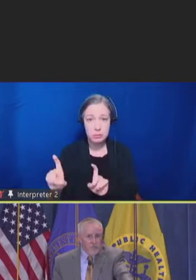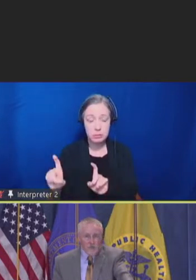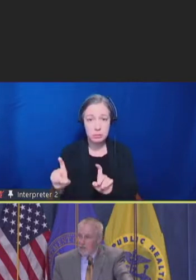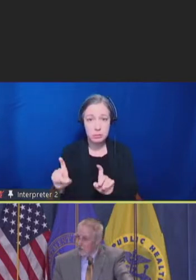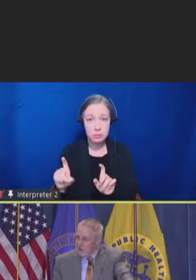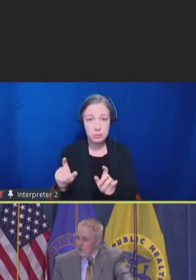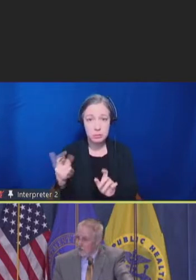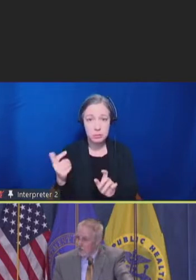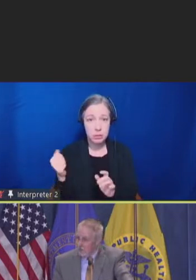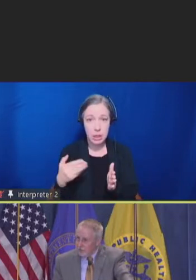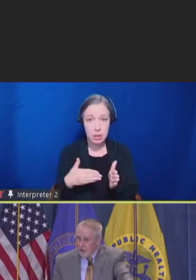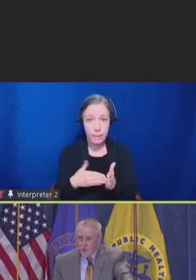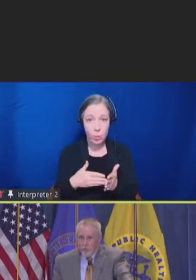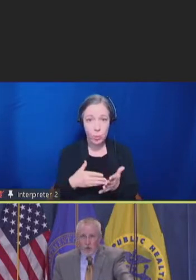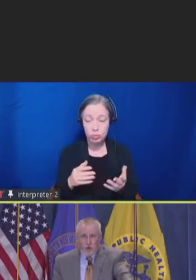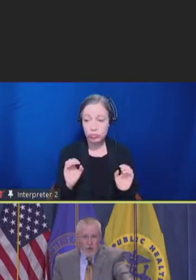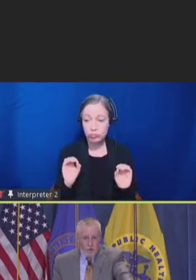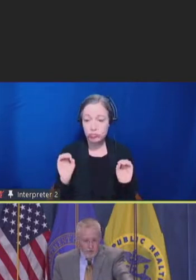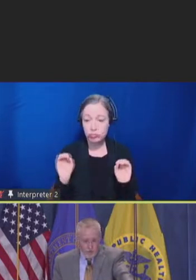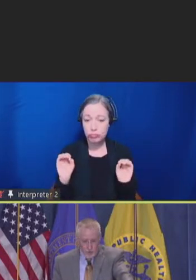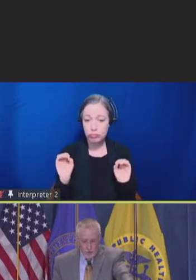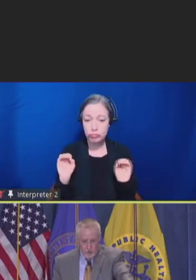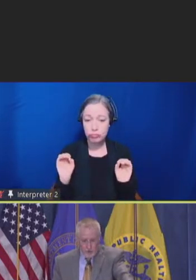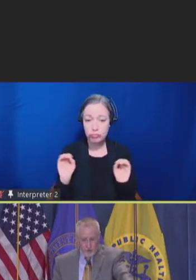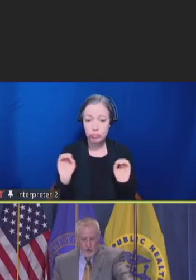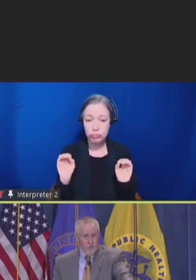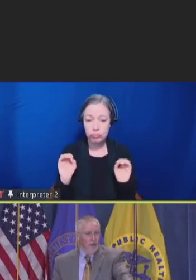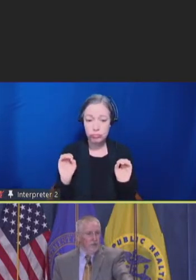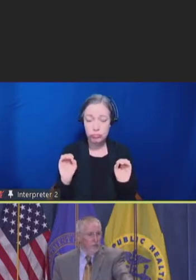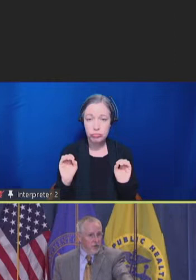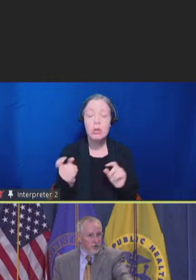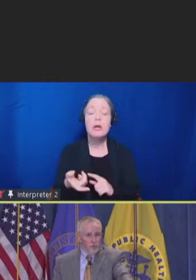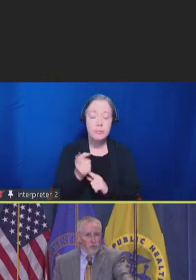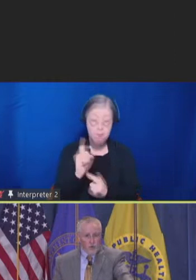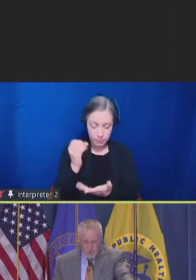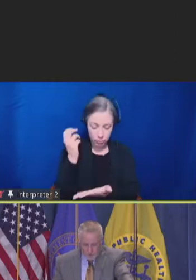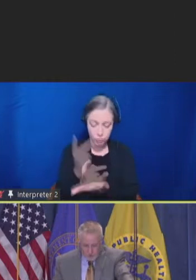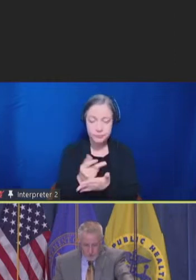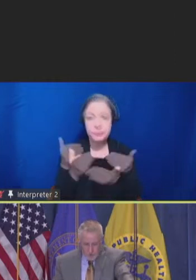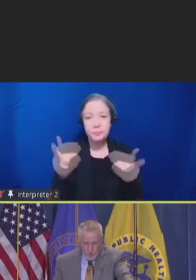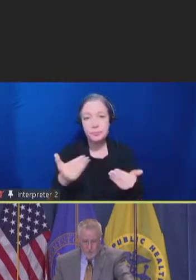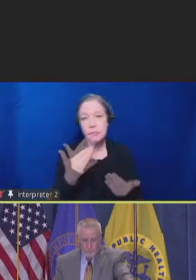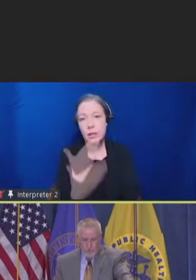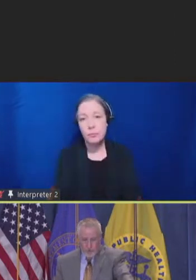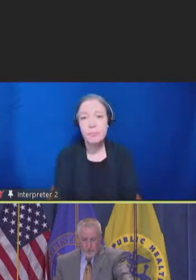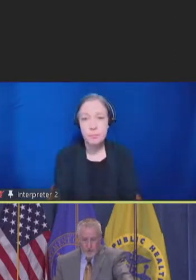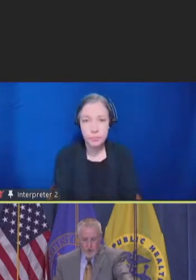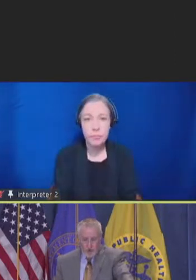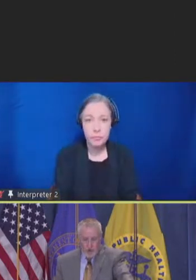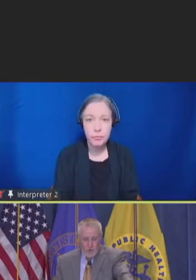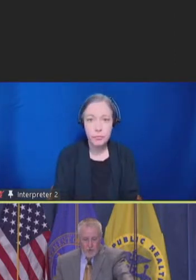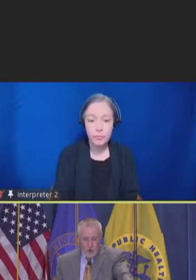I don't see any from online or in the room. Then our minutes will stand approved. Thank you all.